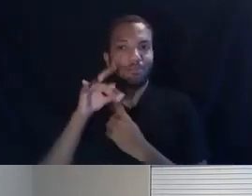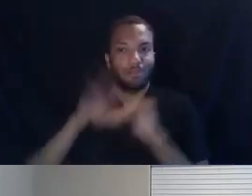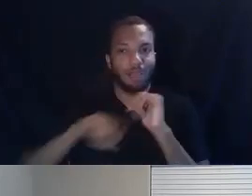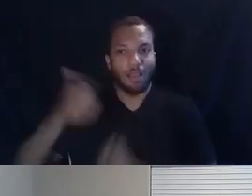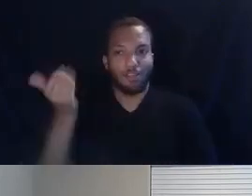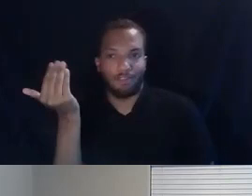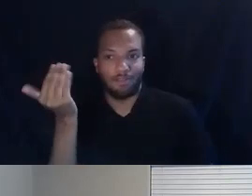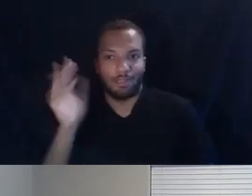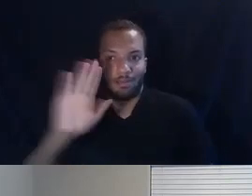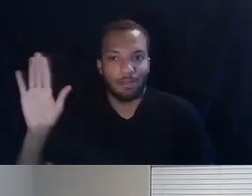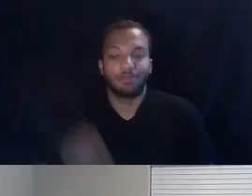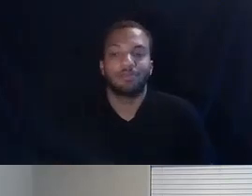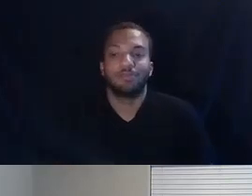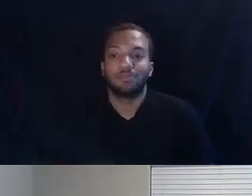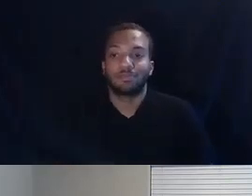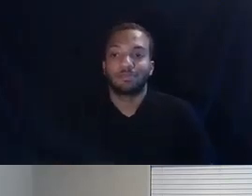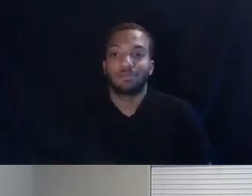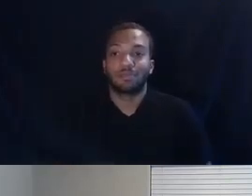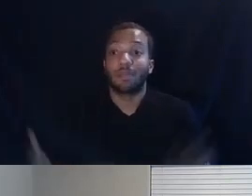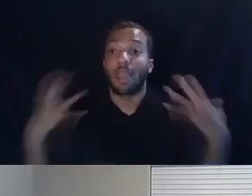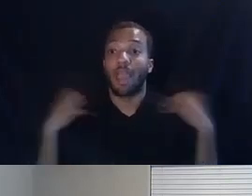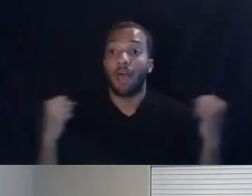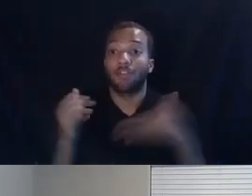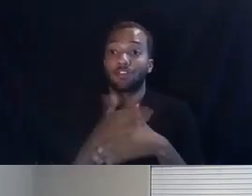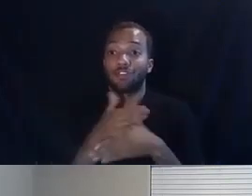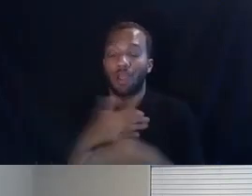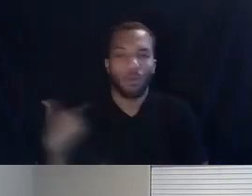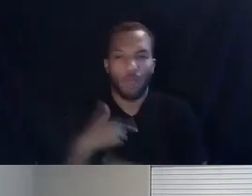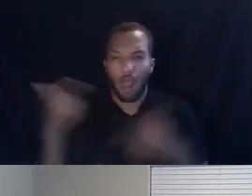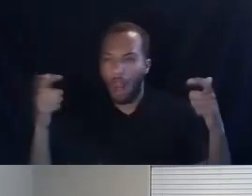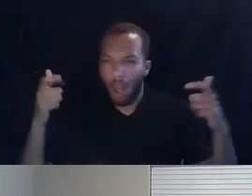Essentially, who Health Share is, even though we're the largest coordinated care organization,